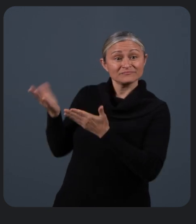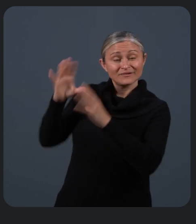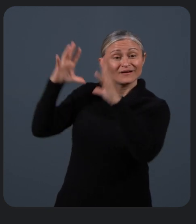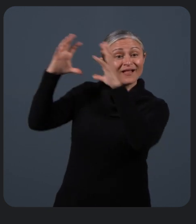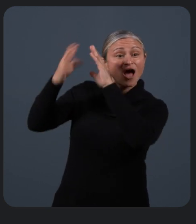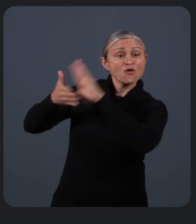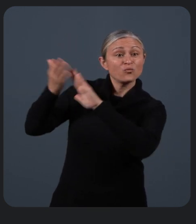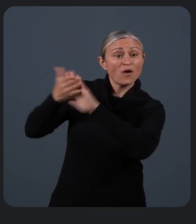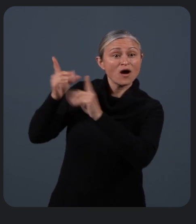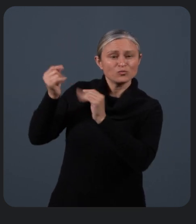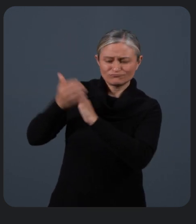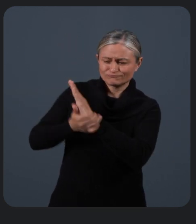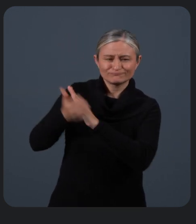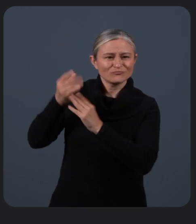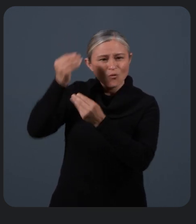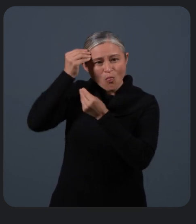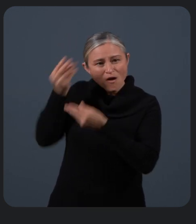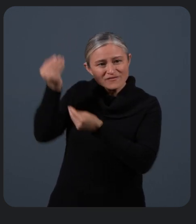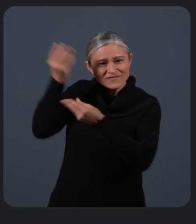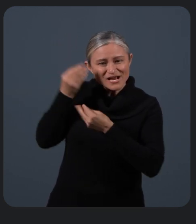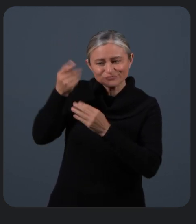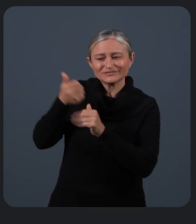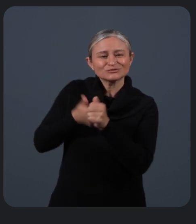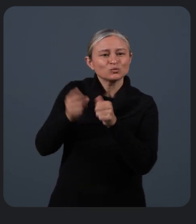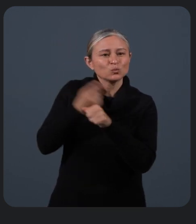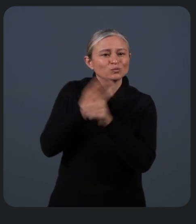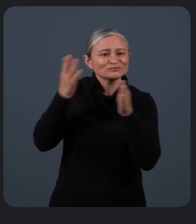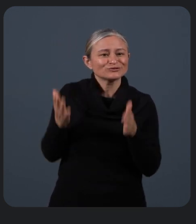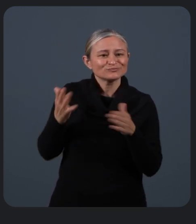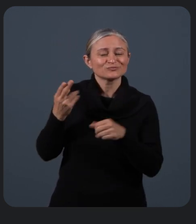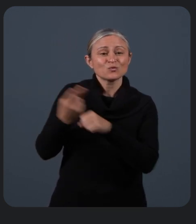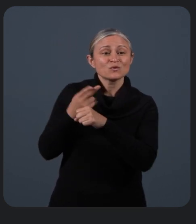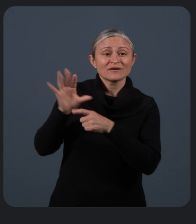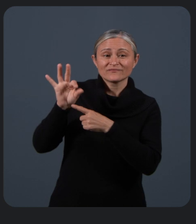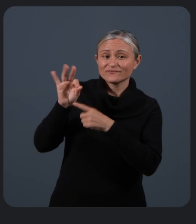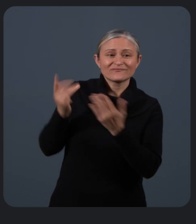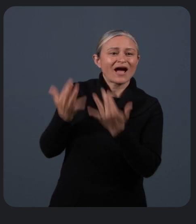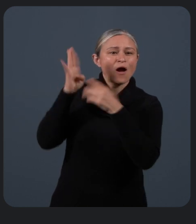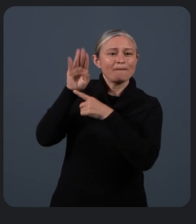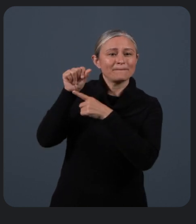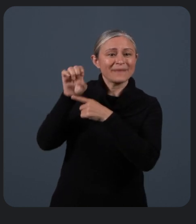for each user and using Firebase Admin SDK to send them out.